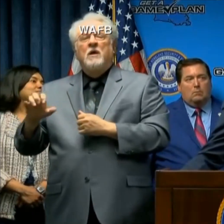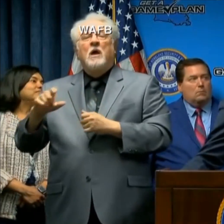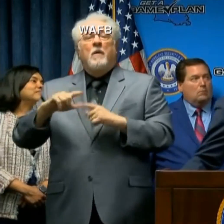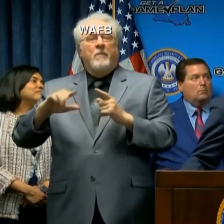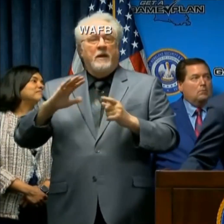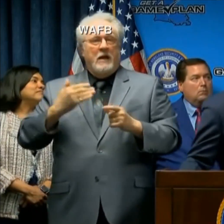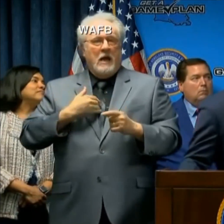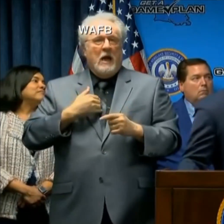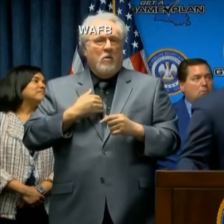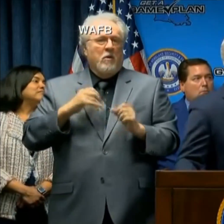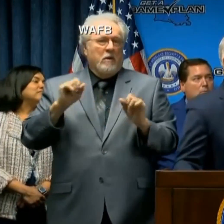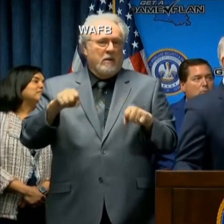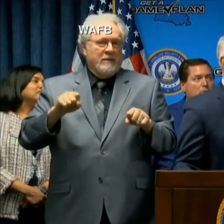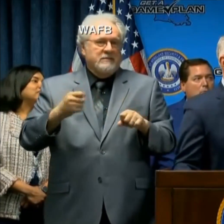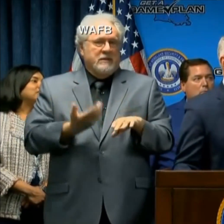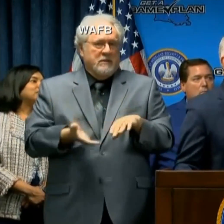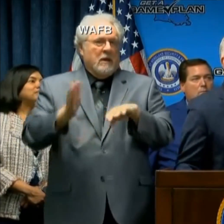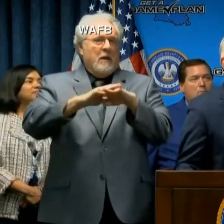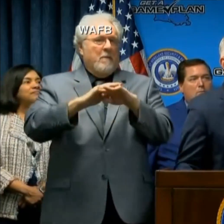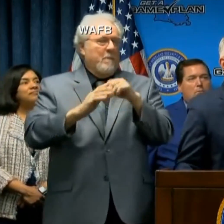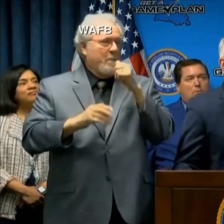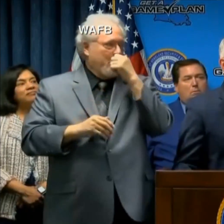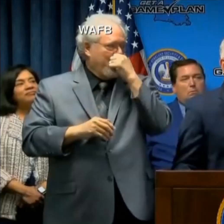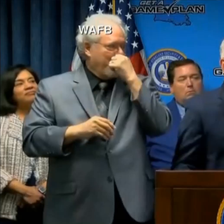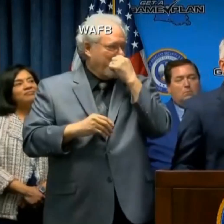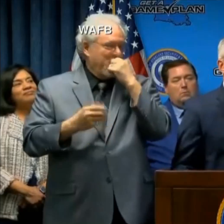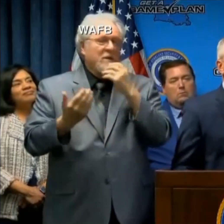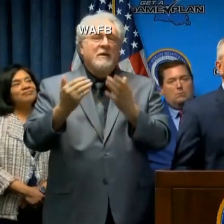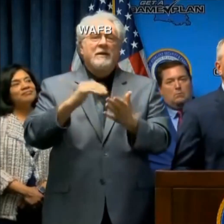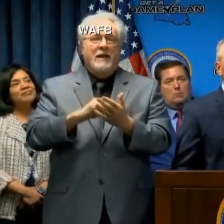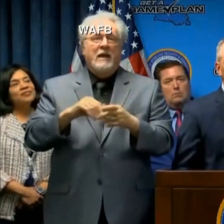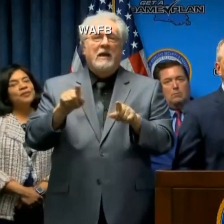ramped way up and again it's it's similar similar to a question about